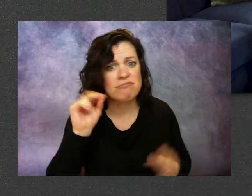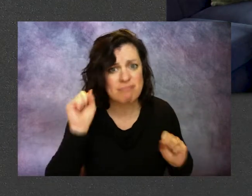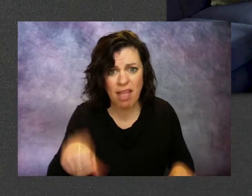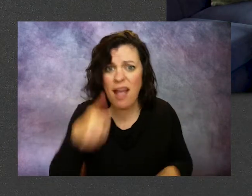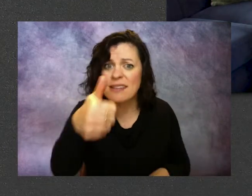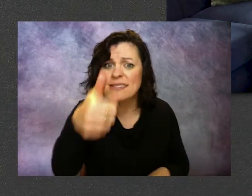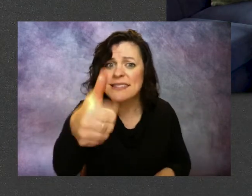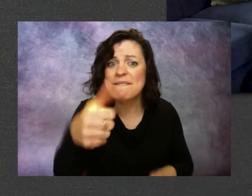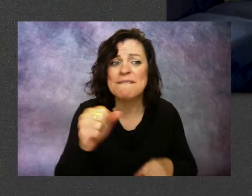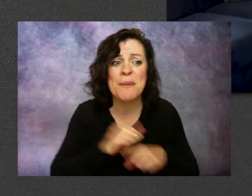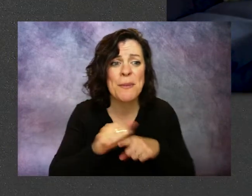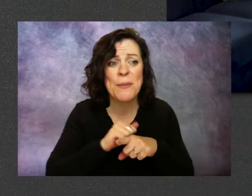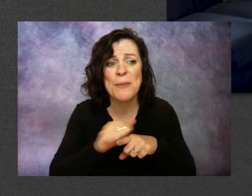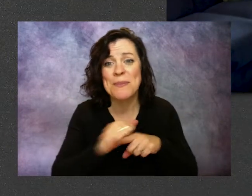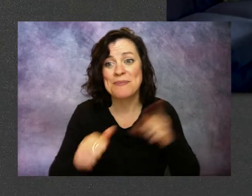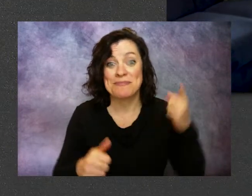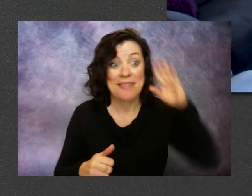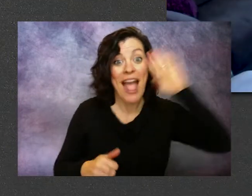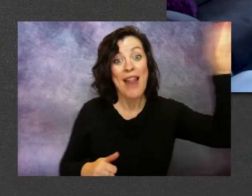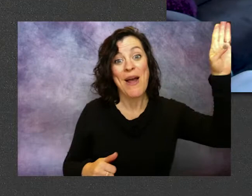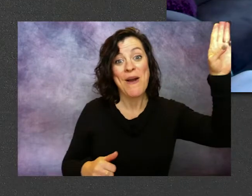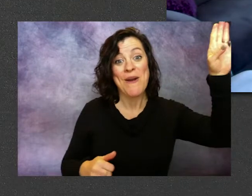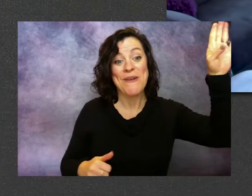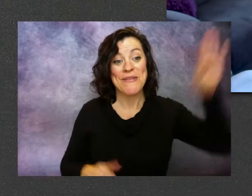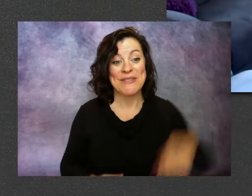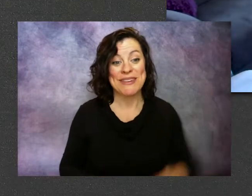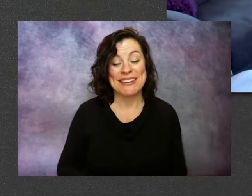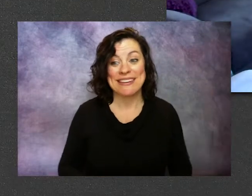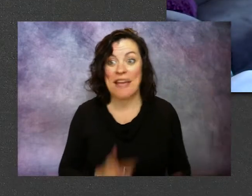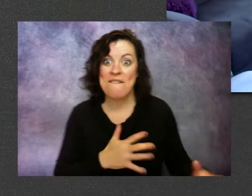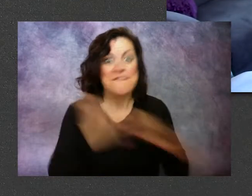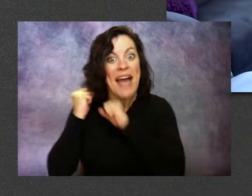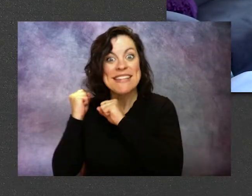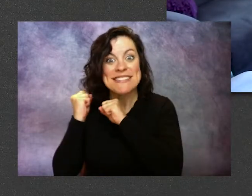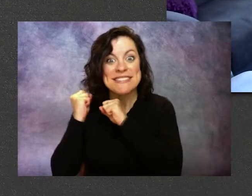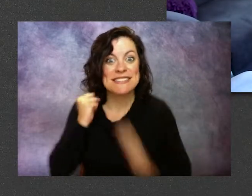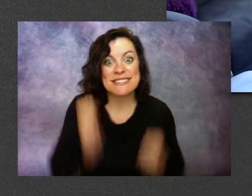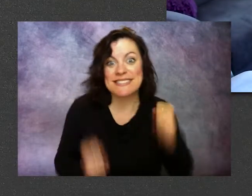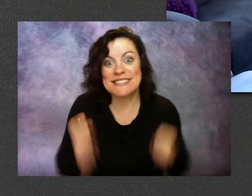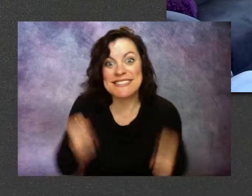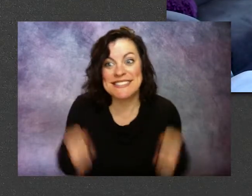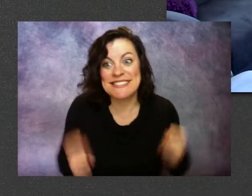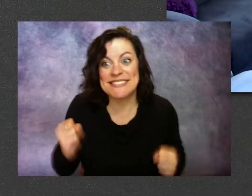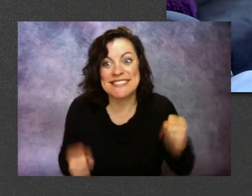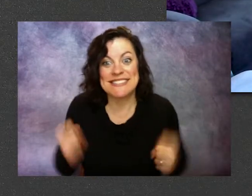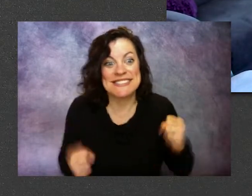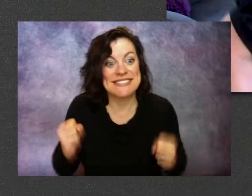Check it out. Hello. Me, moving fast.